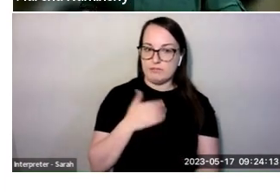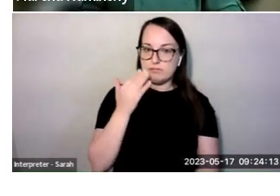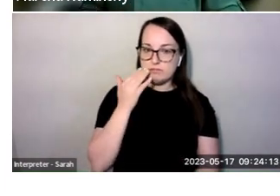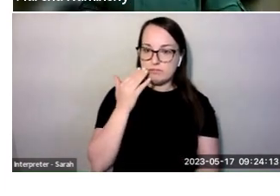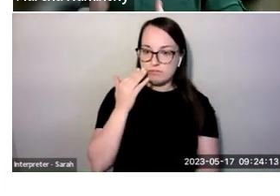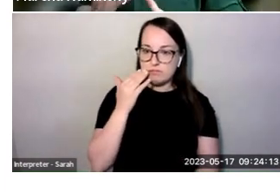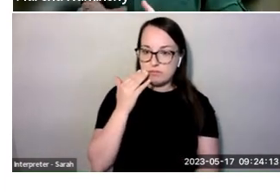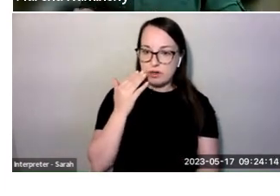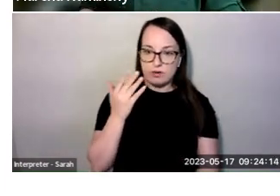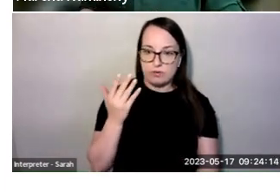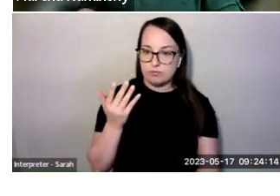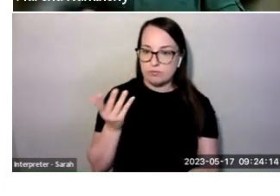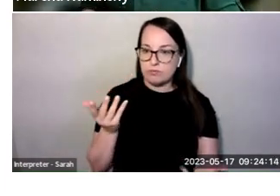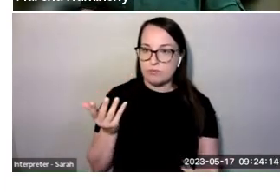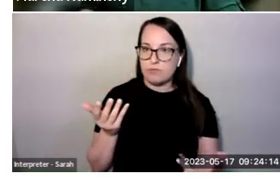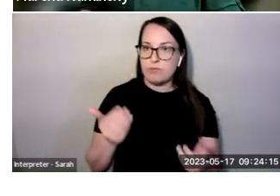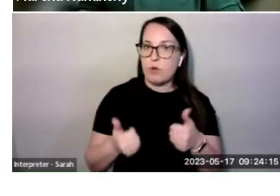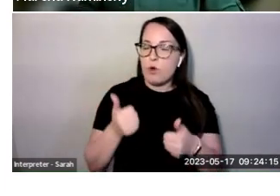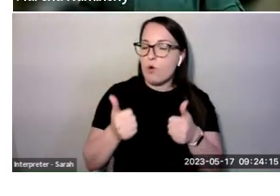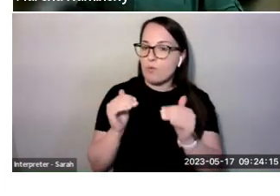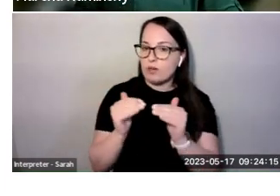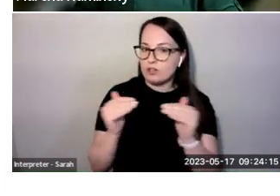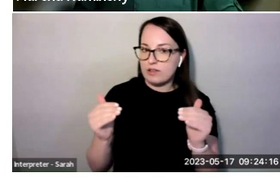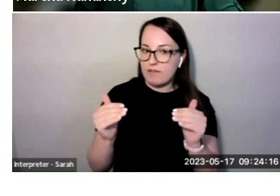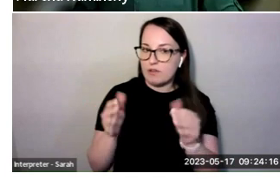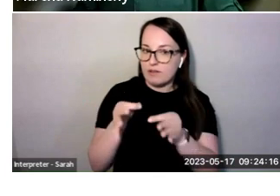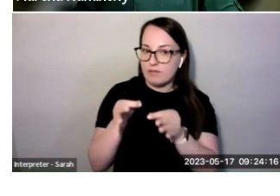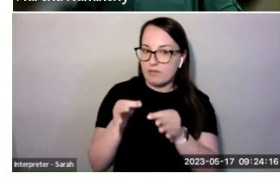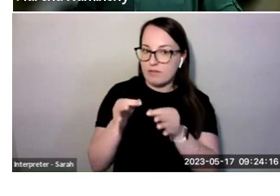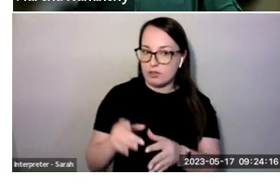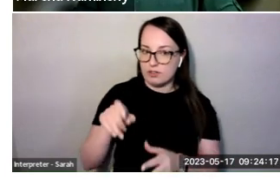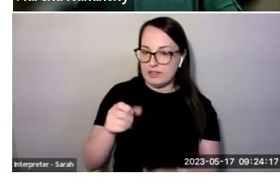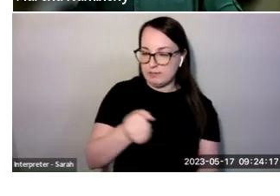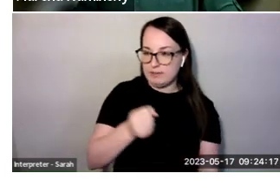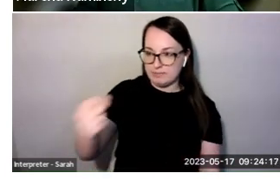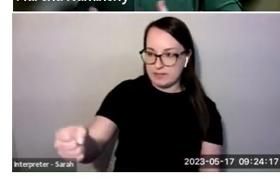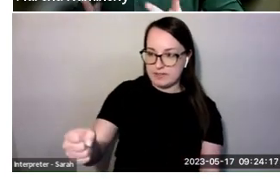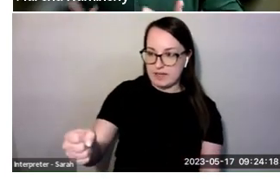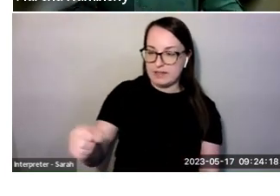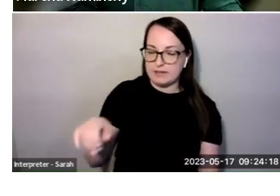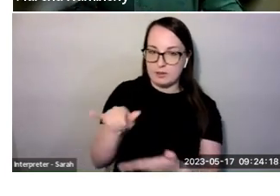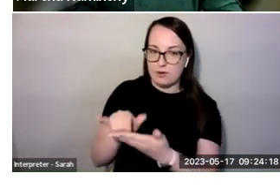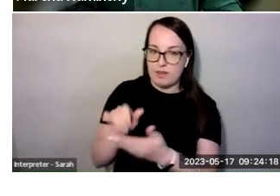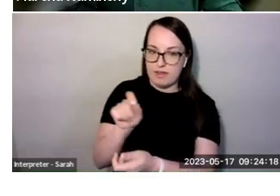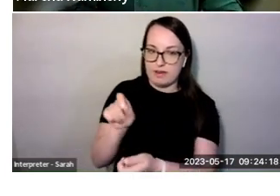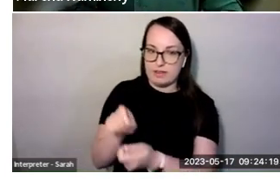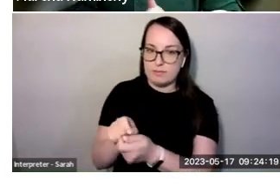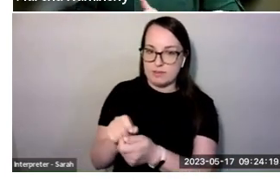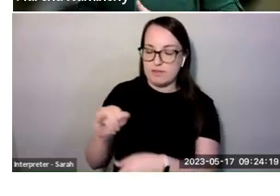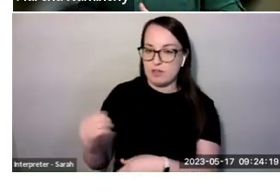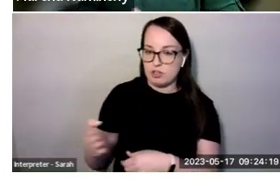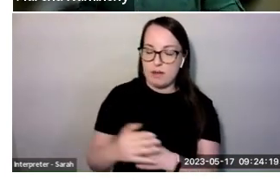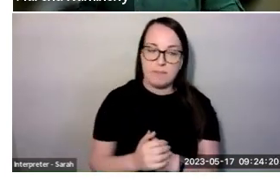familiar and realize what exactly -- what kind of interpreter -- what level